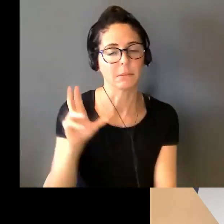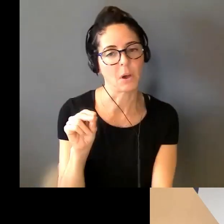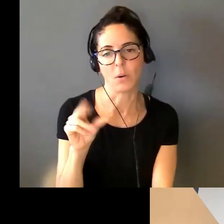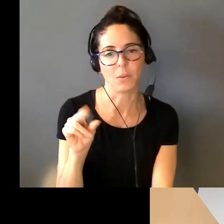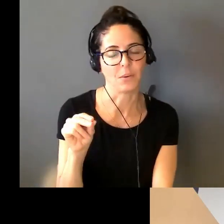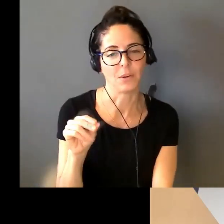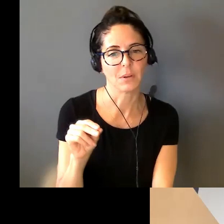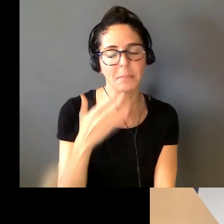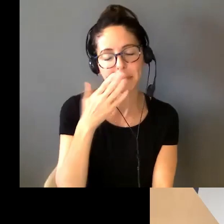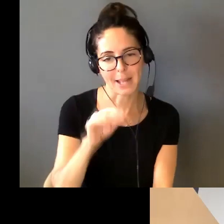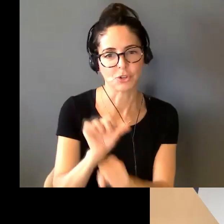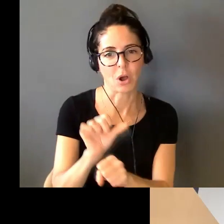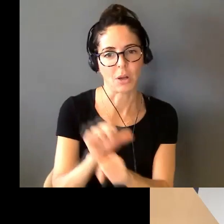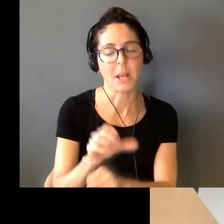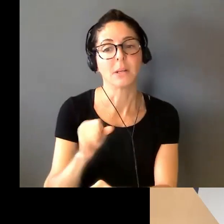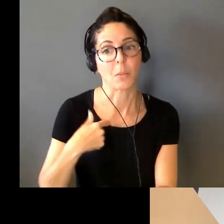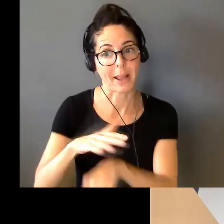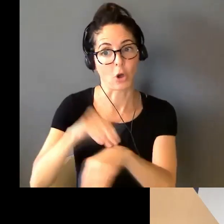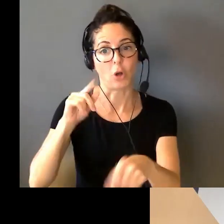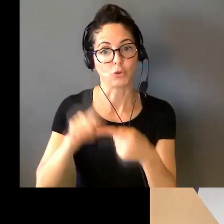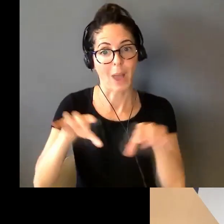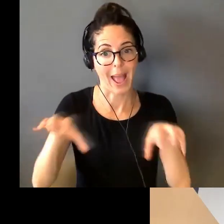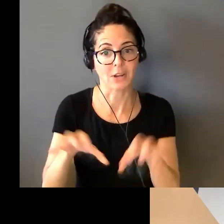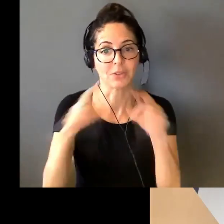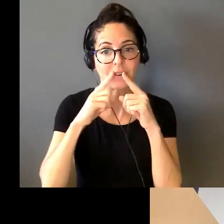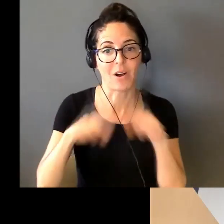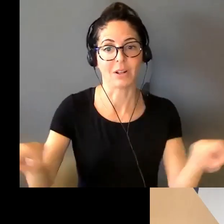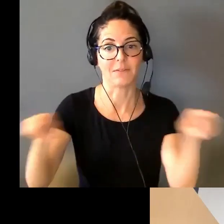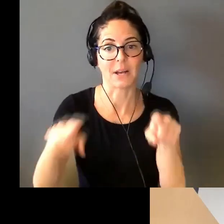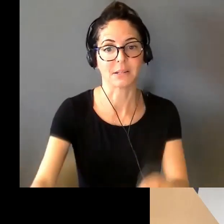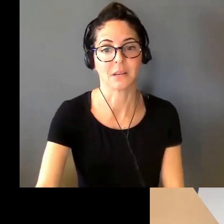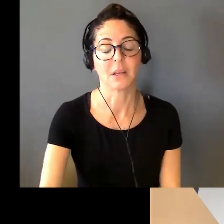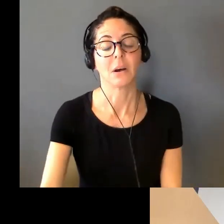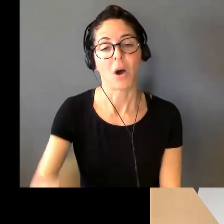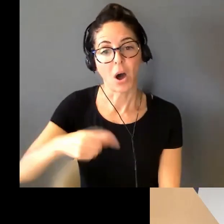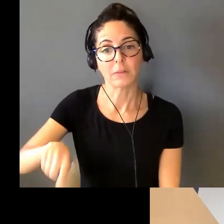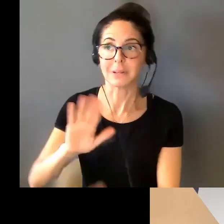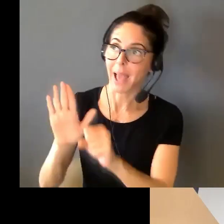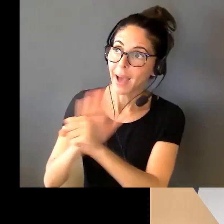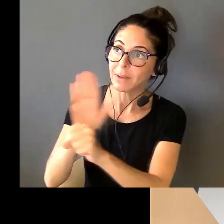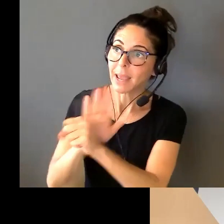that you have done. So, a call to action to all of us to advocate to our universities, policymakers,